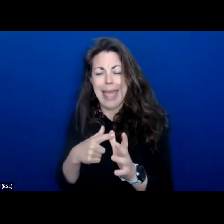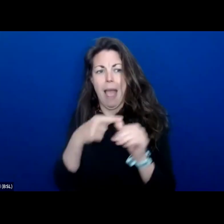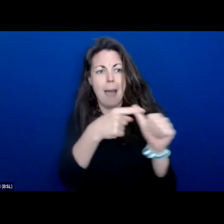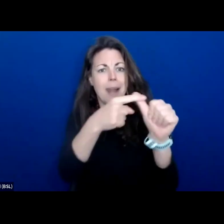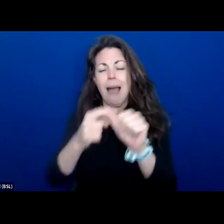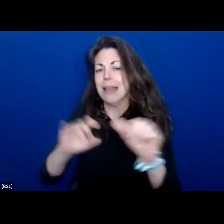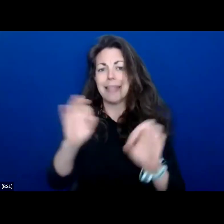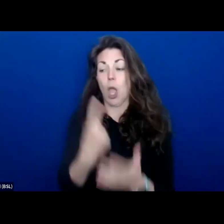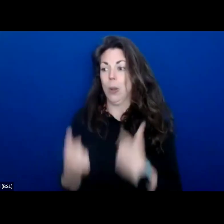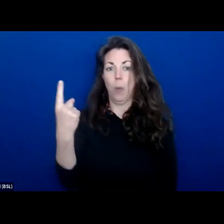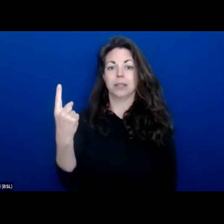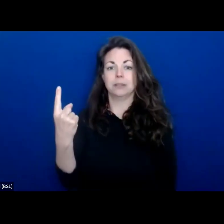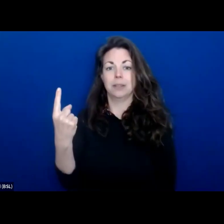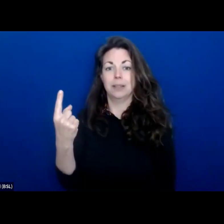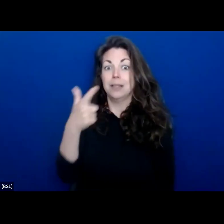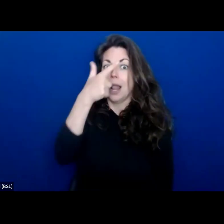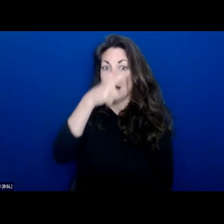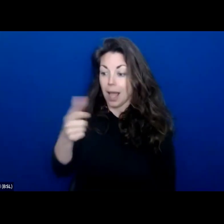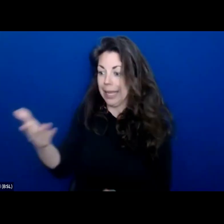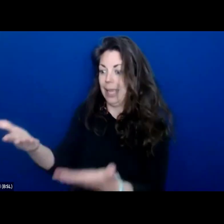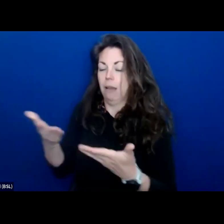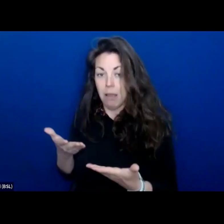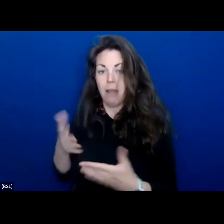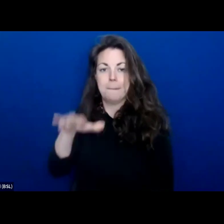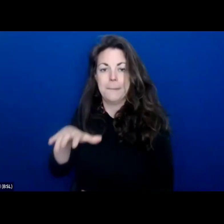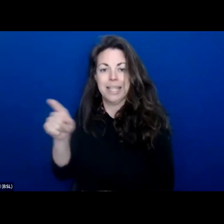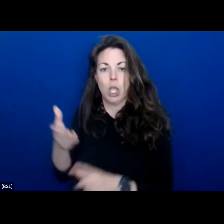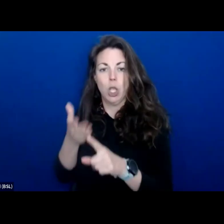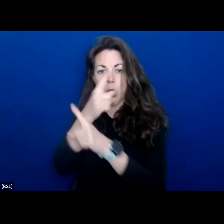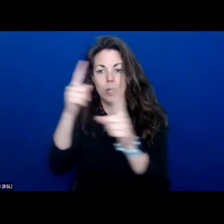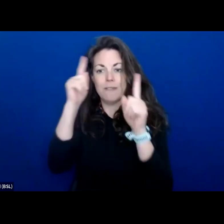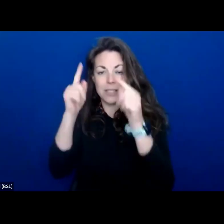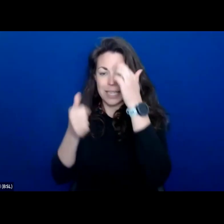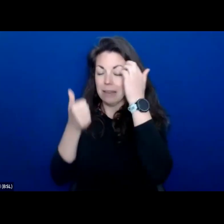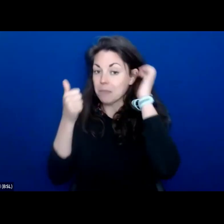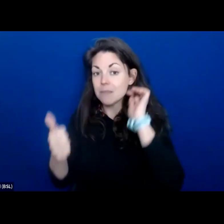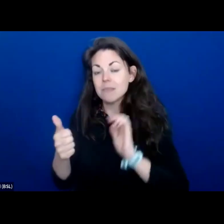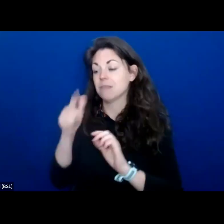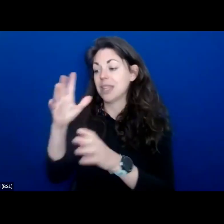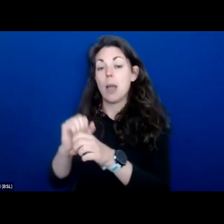worked out. And so in college and university, which was a Bachelor of Arts in International Development